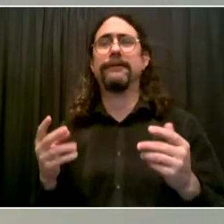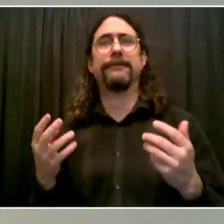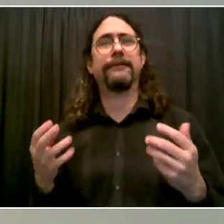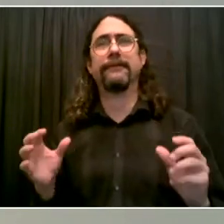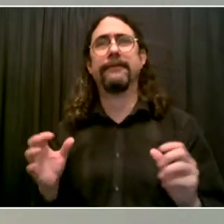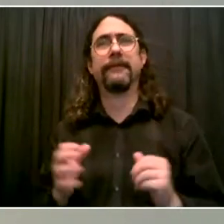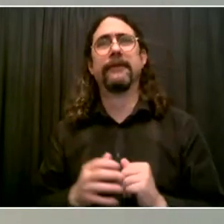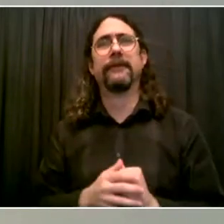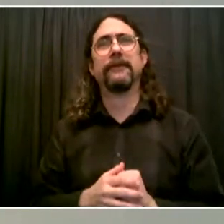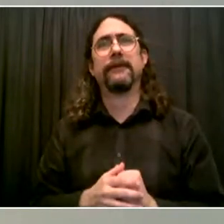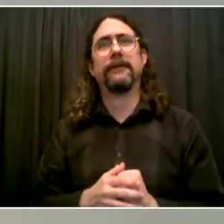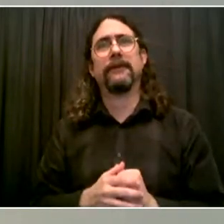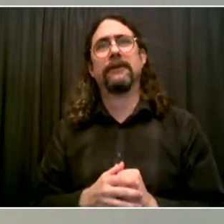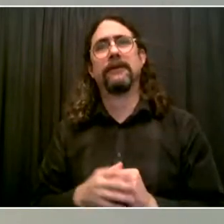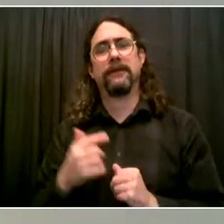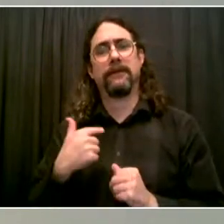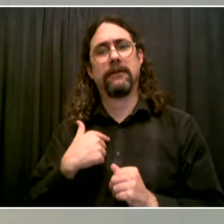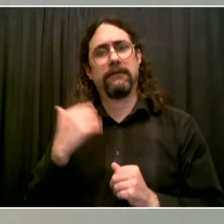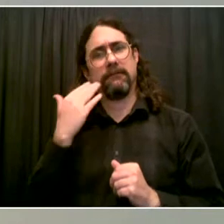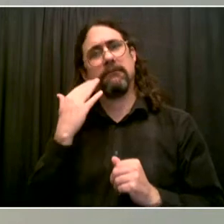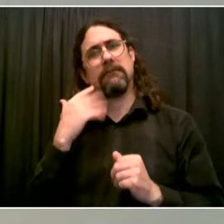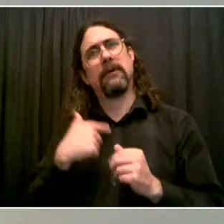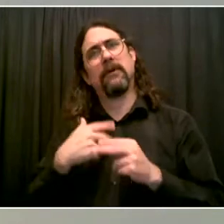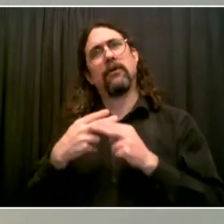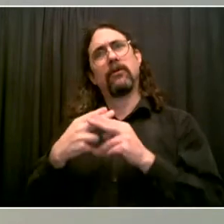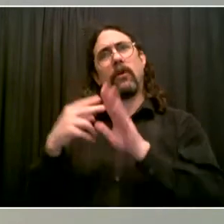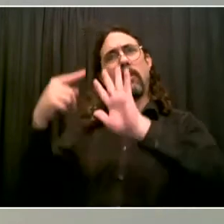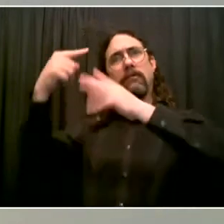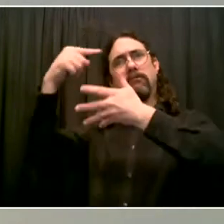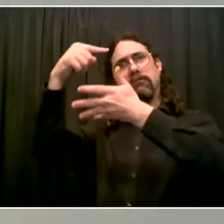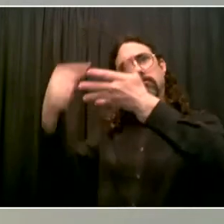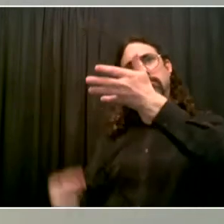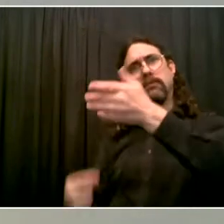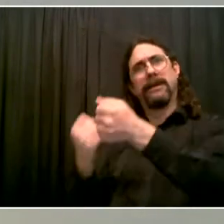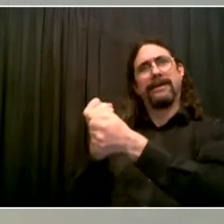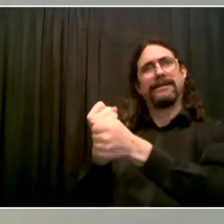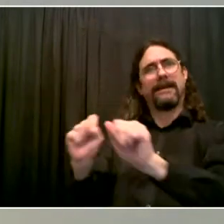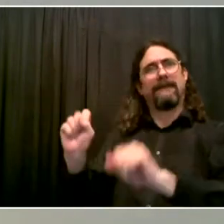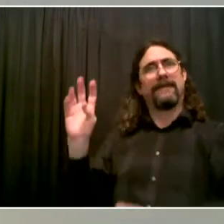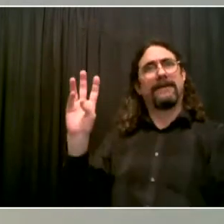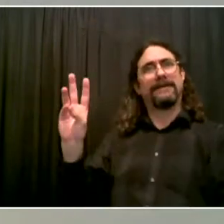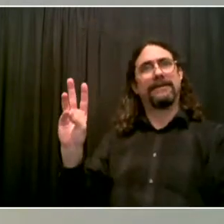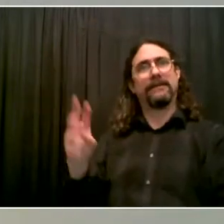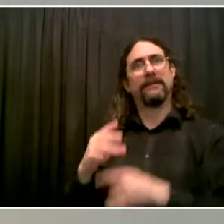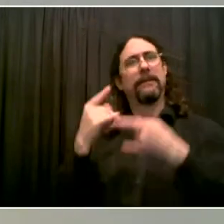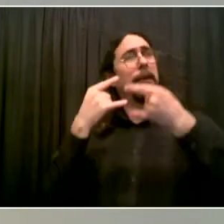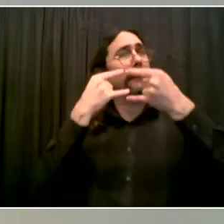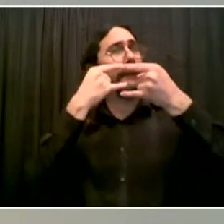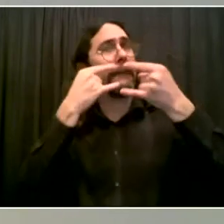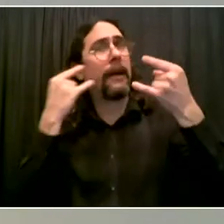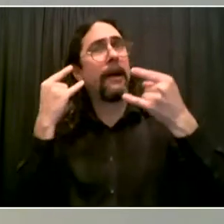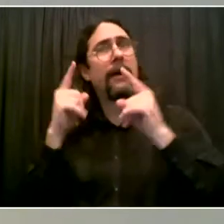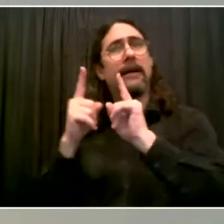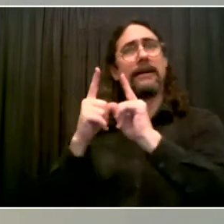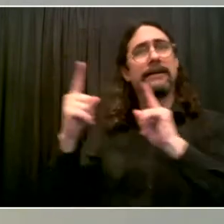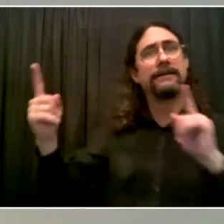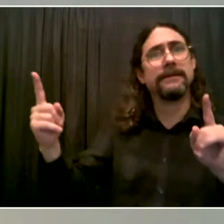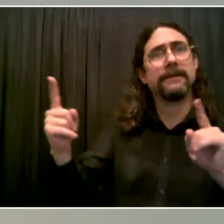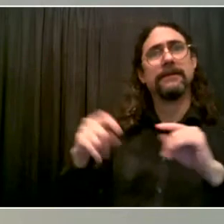TALK ABOUT MASKING,